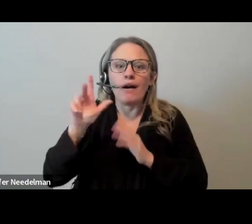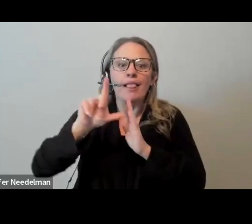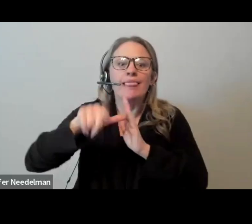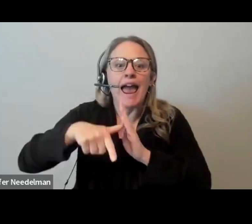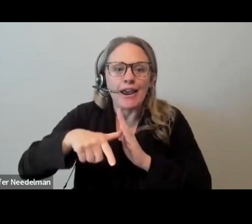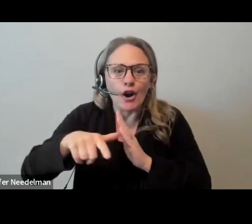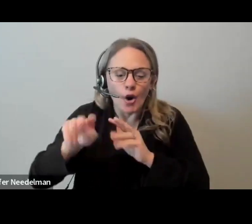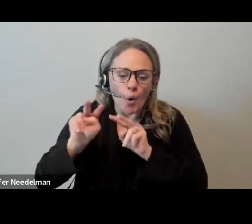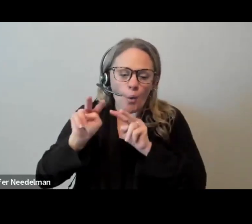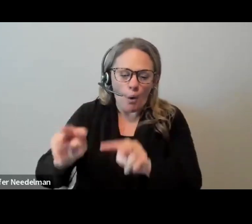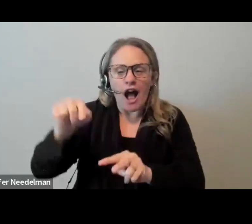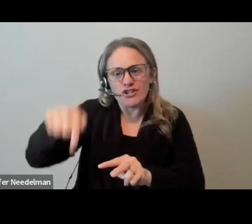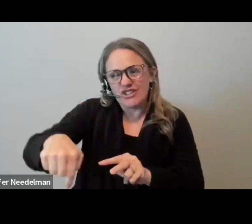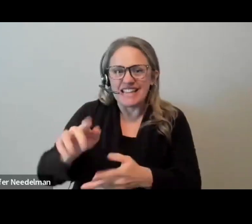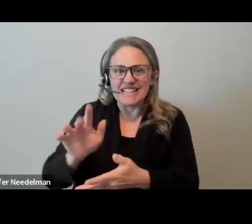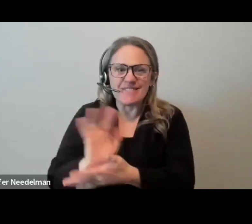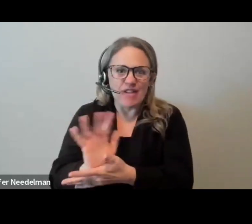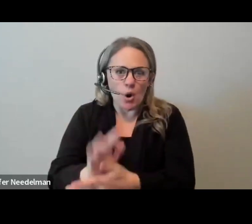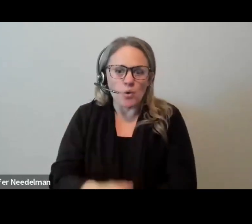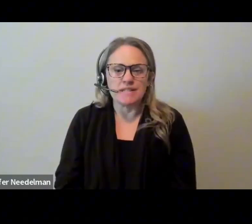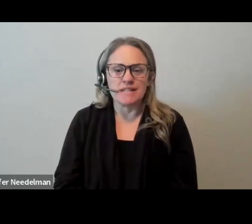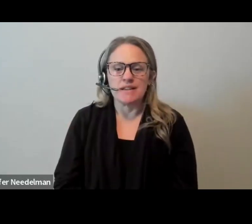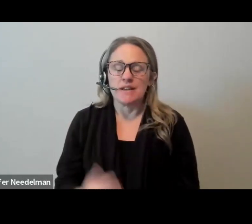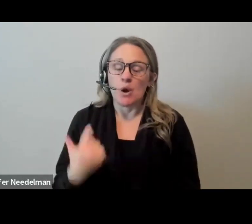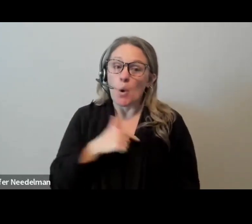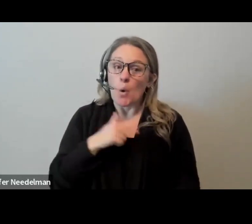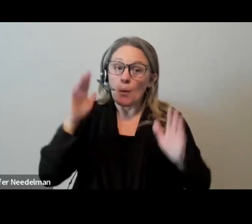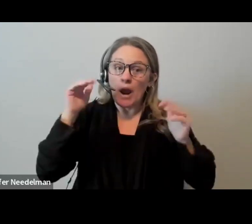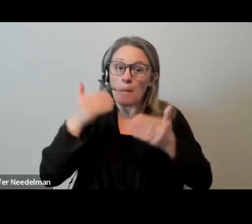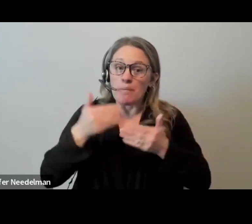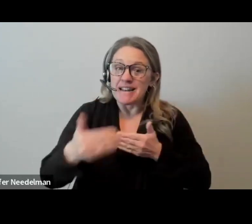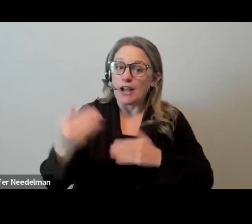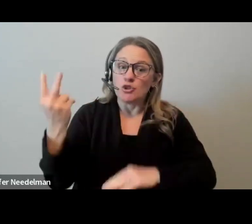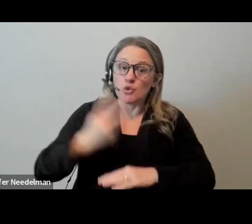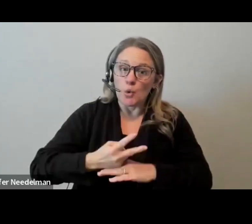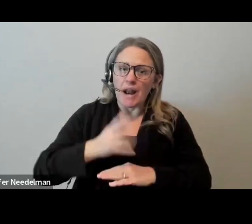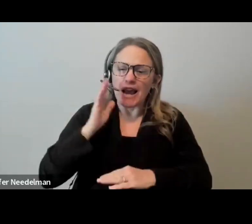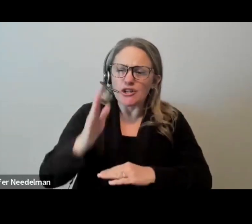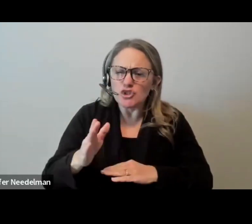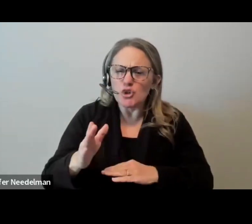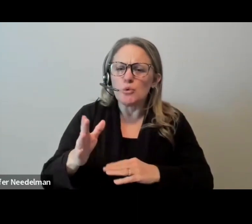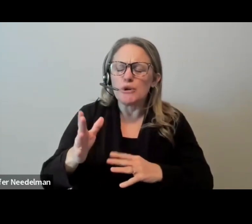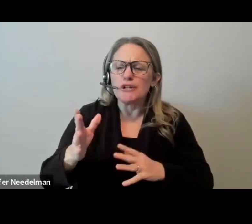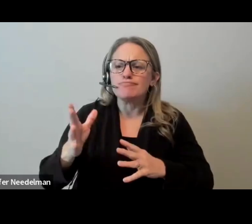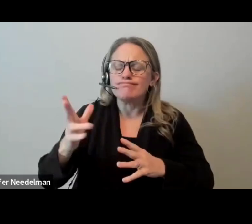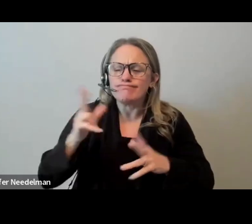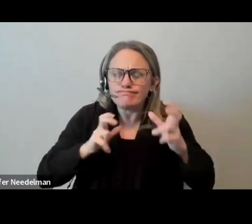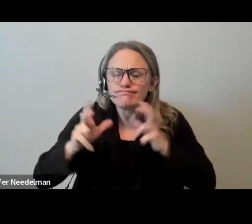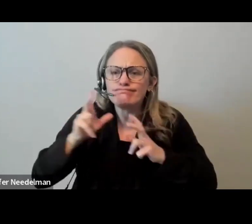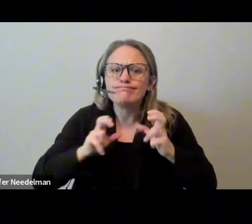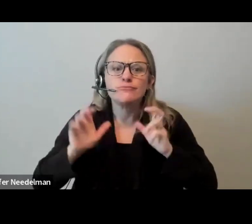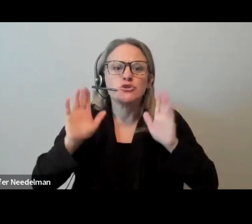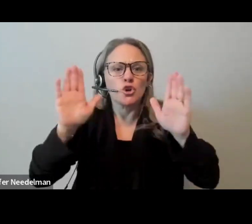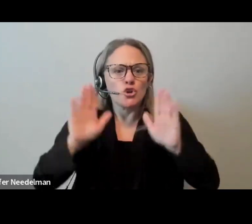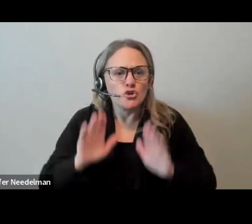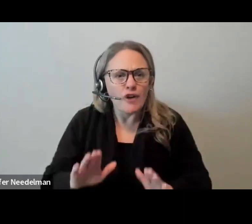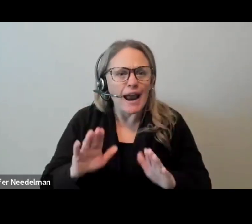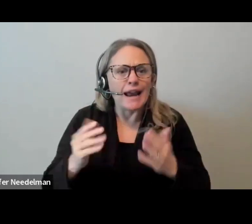we really hope that throughout the next two days you'll really gain some great insights, new ideas,